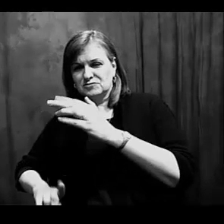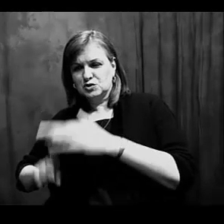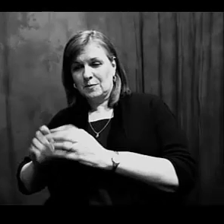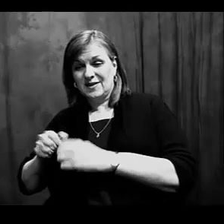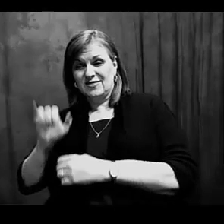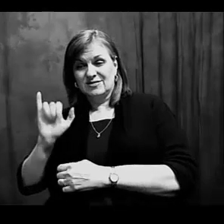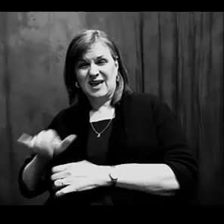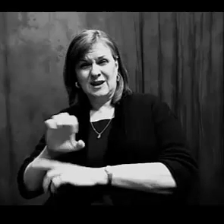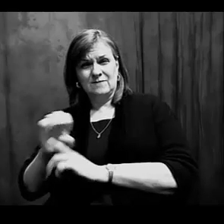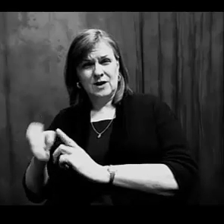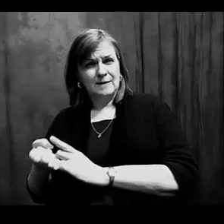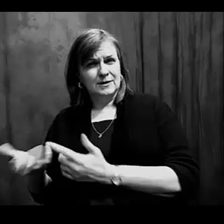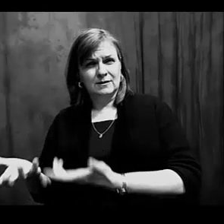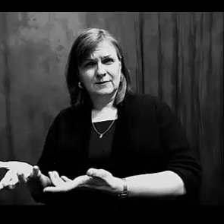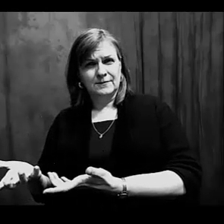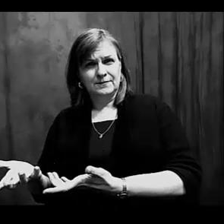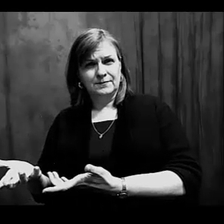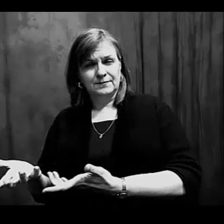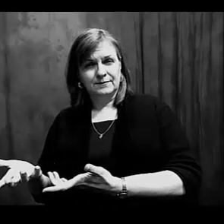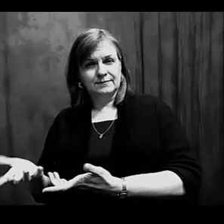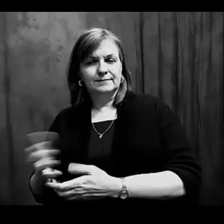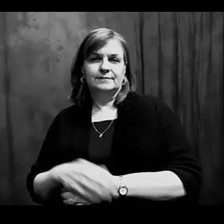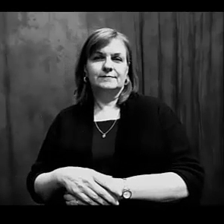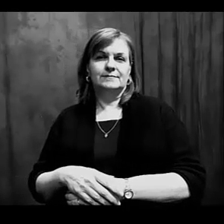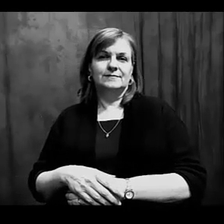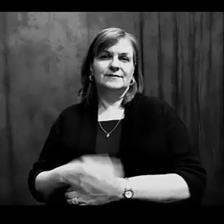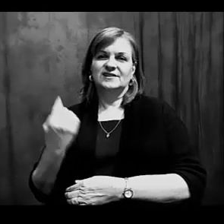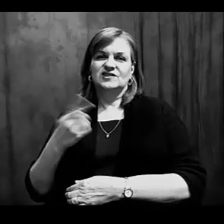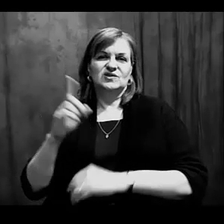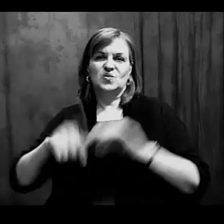be present in that kind of environment??